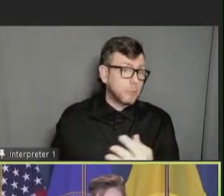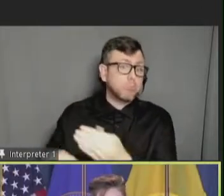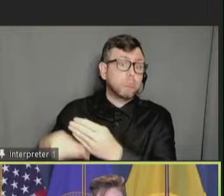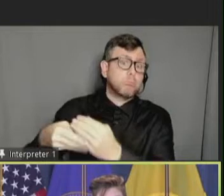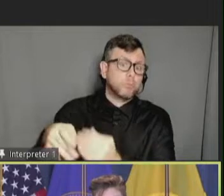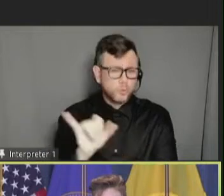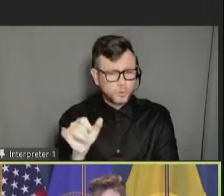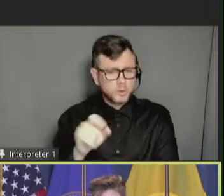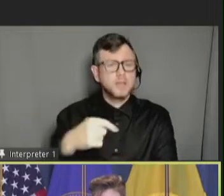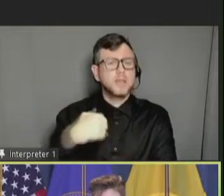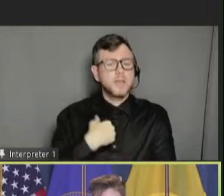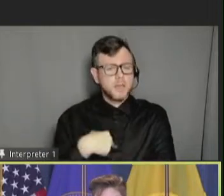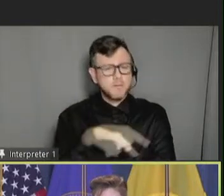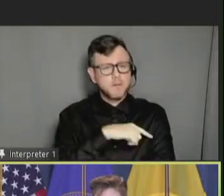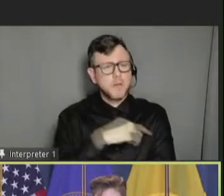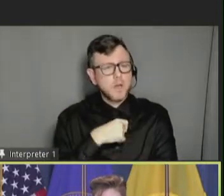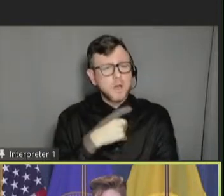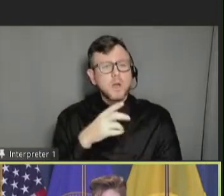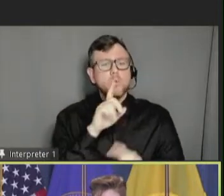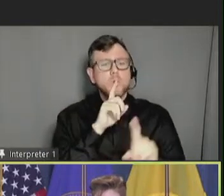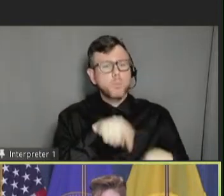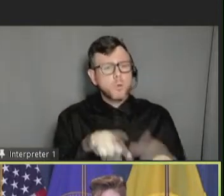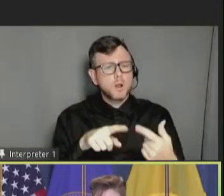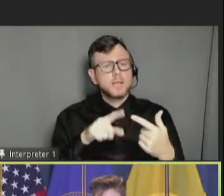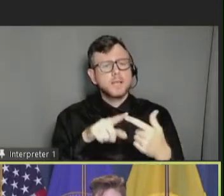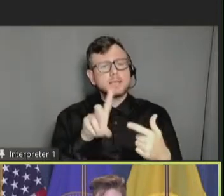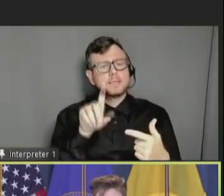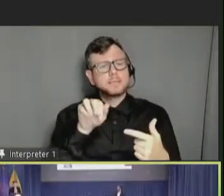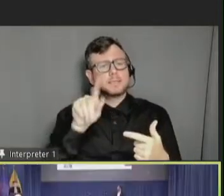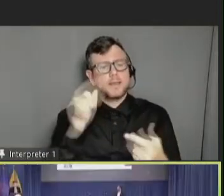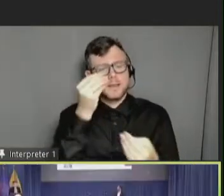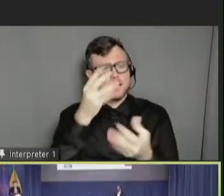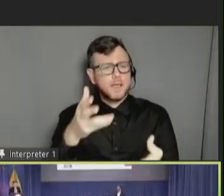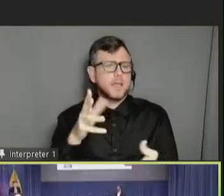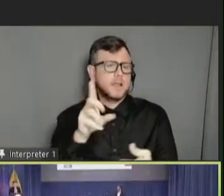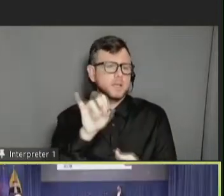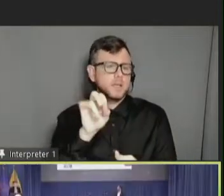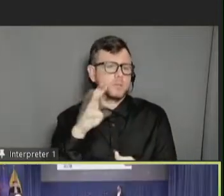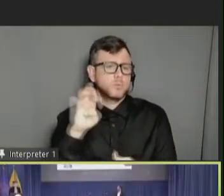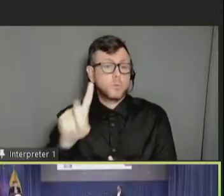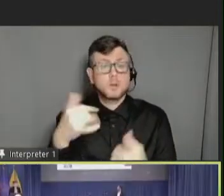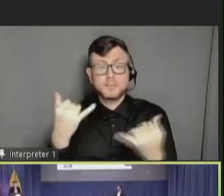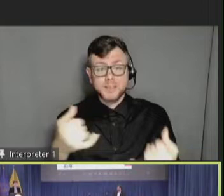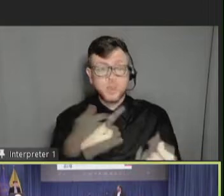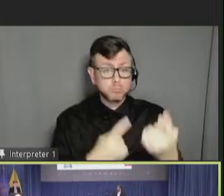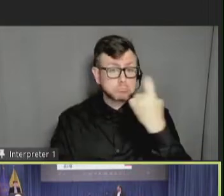and data dashboard available for download. We are happy to take any questions that you might have,